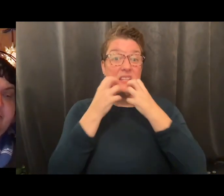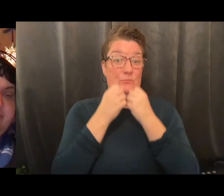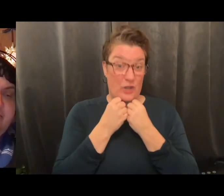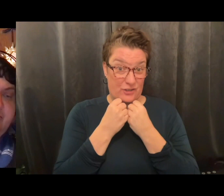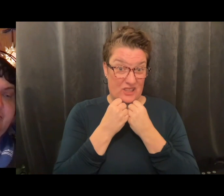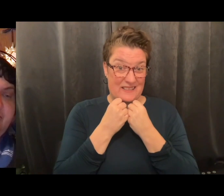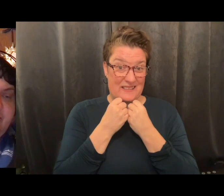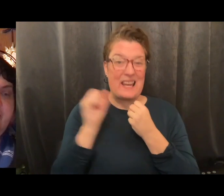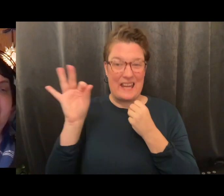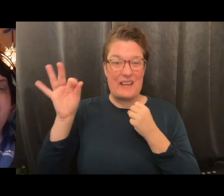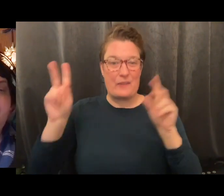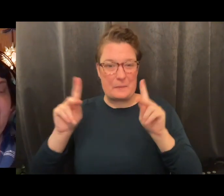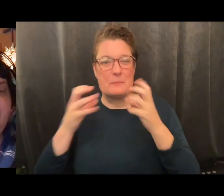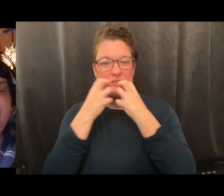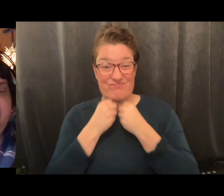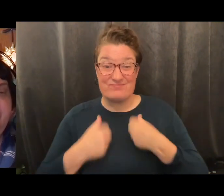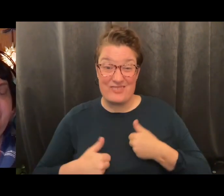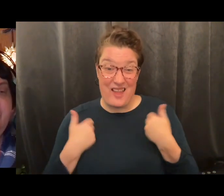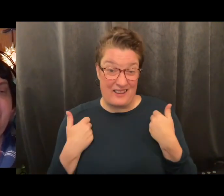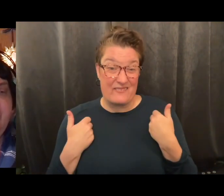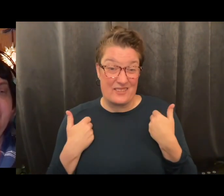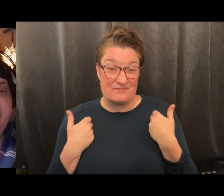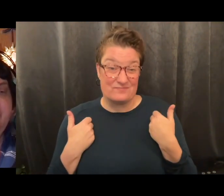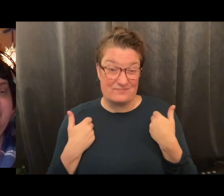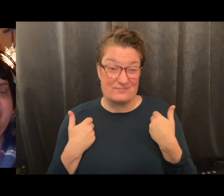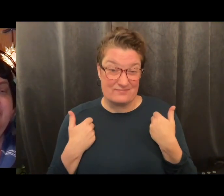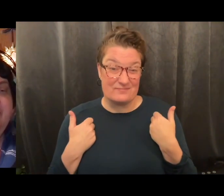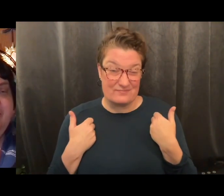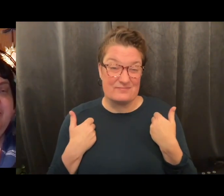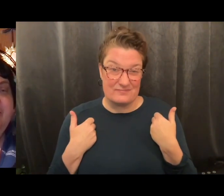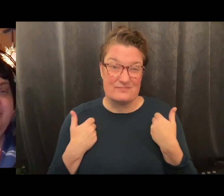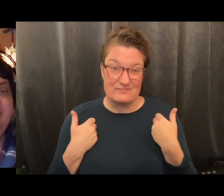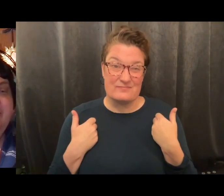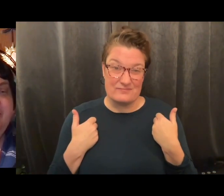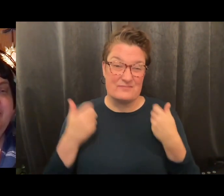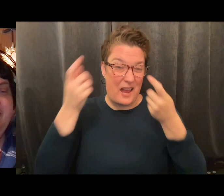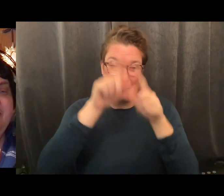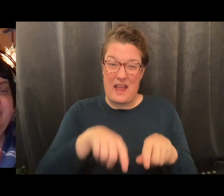Amen. Rebekah: Amen. Melissa: It's a beautiful prayer. Rebekah: I'm so moved by that story.